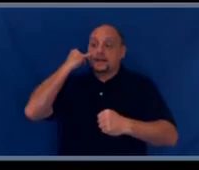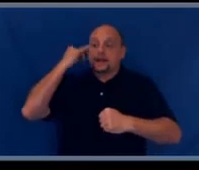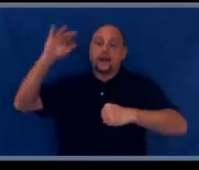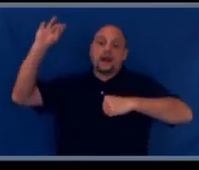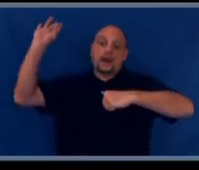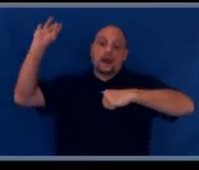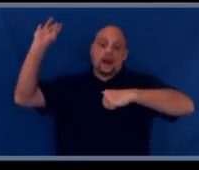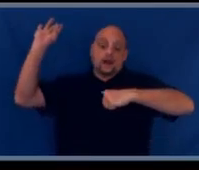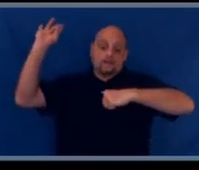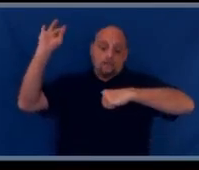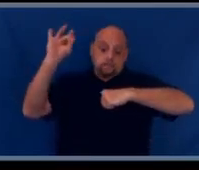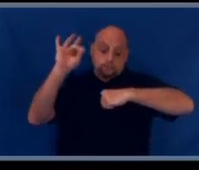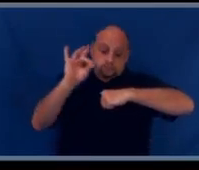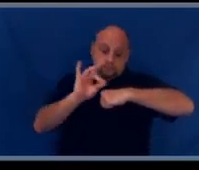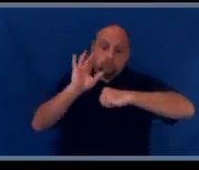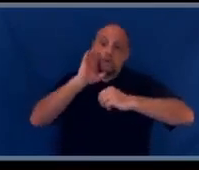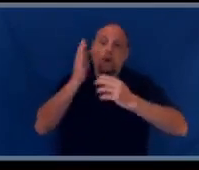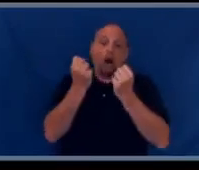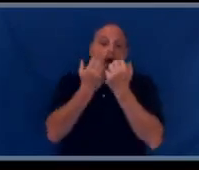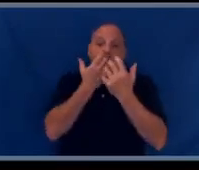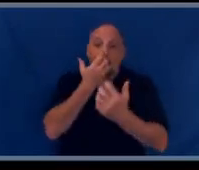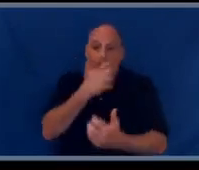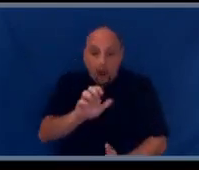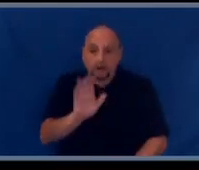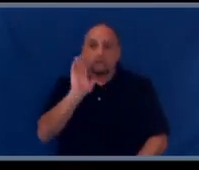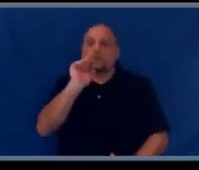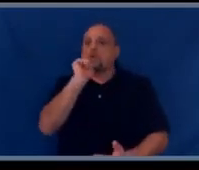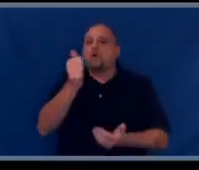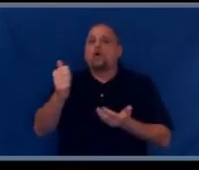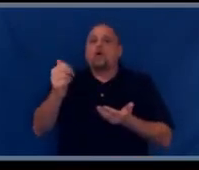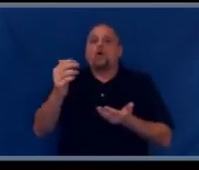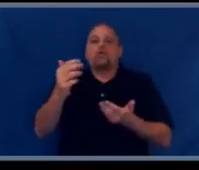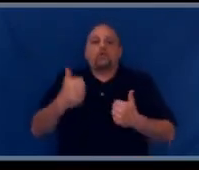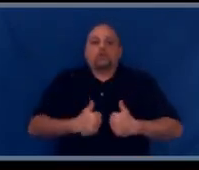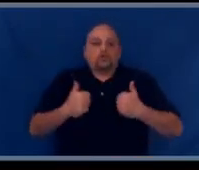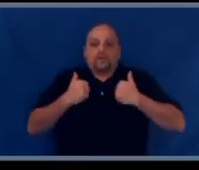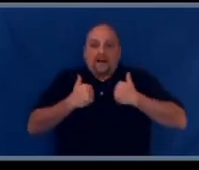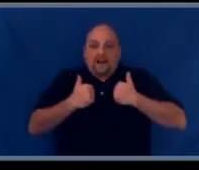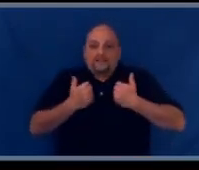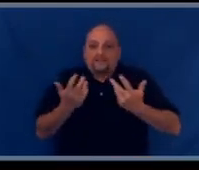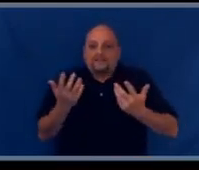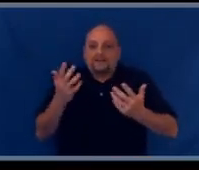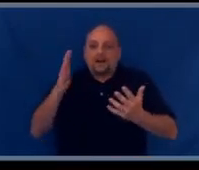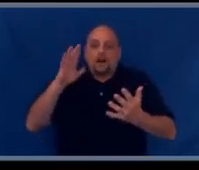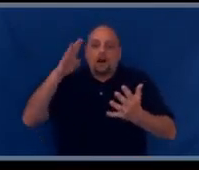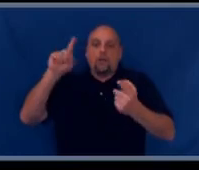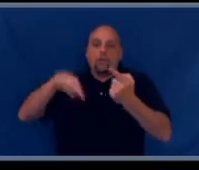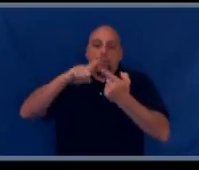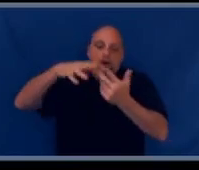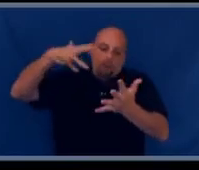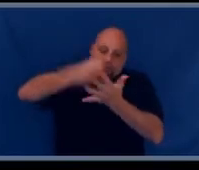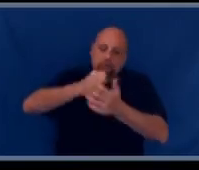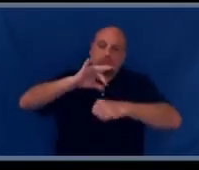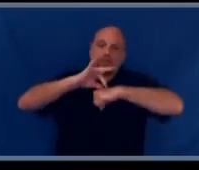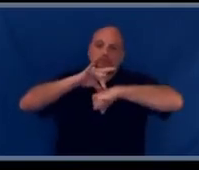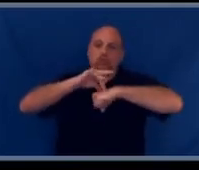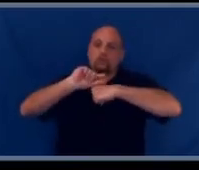IN THE COLLECTION. FIVING THAT ENTRY ON TO EARTH'S SURFACE. ADDITIONALLY.